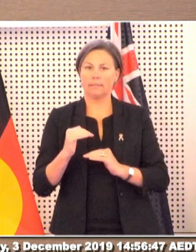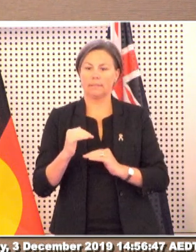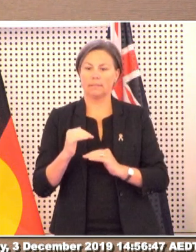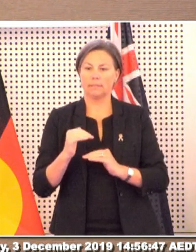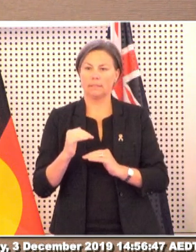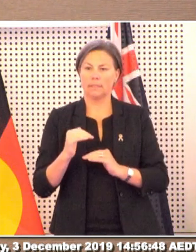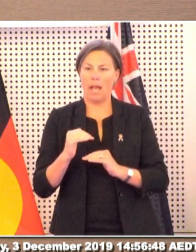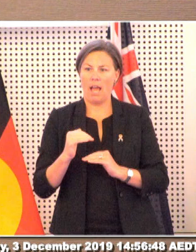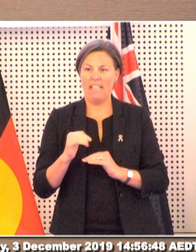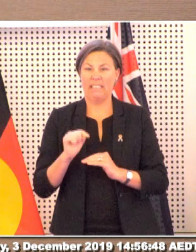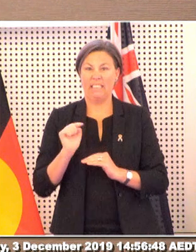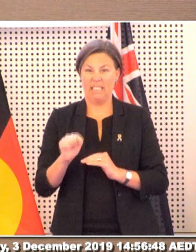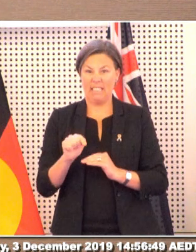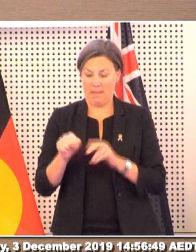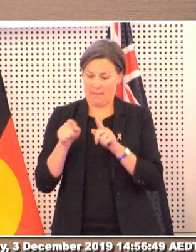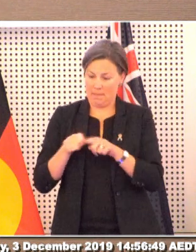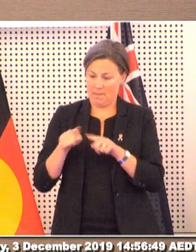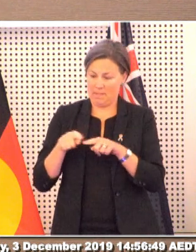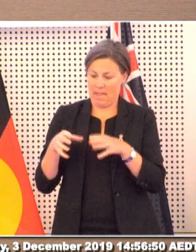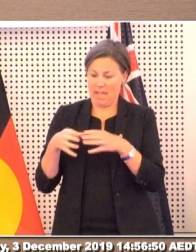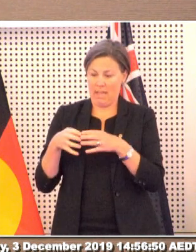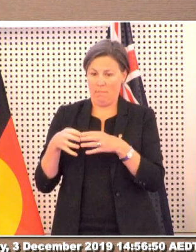ground for human rights abuses.